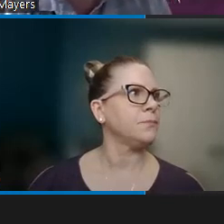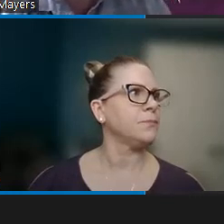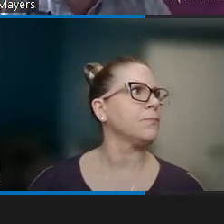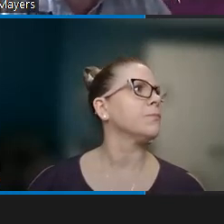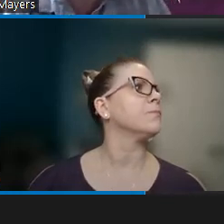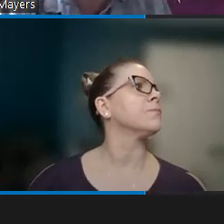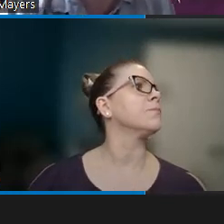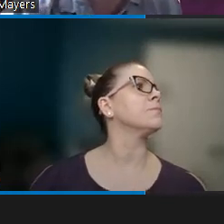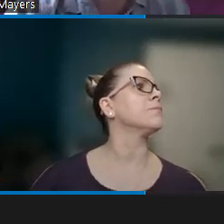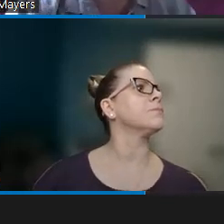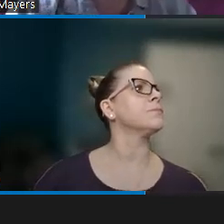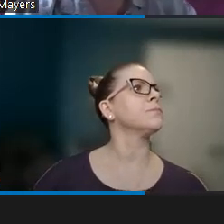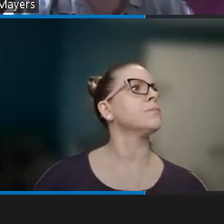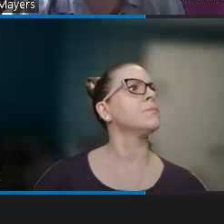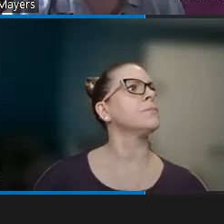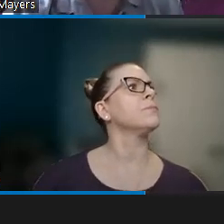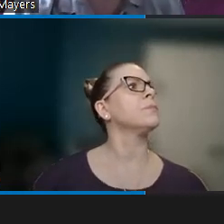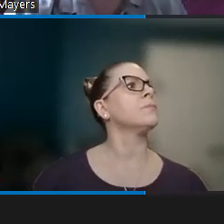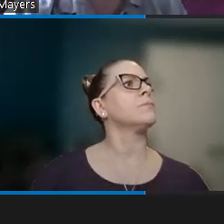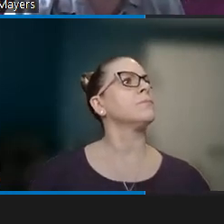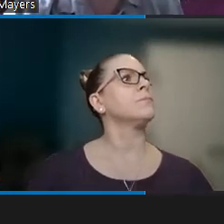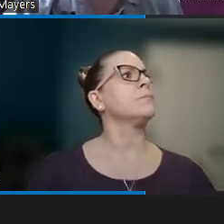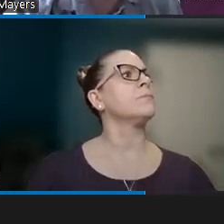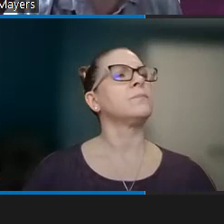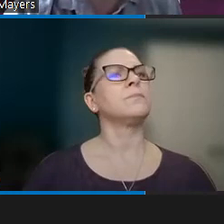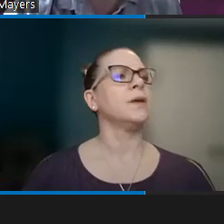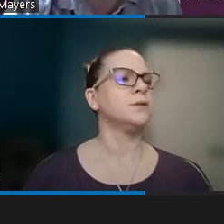IF THAT MAKES A DIFFERENCE TO YOU.